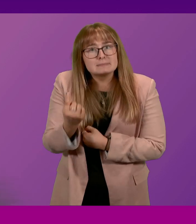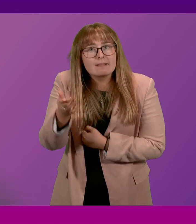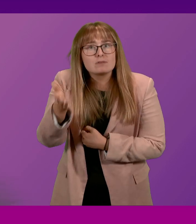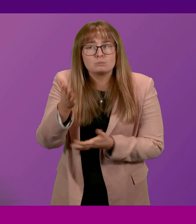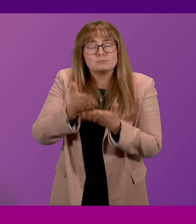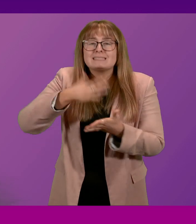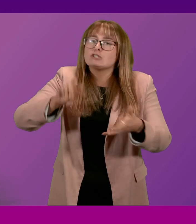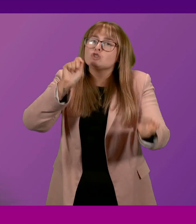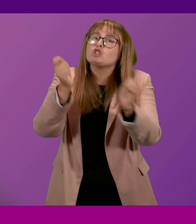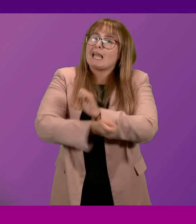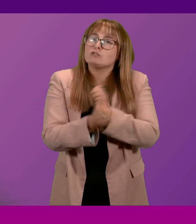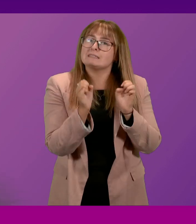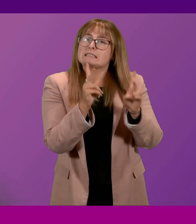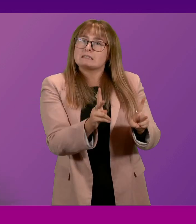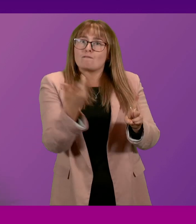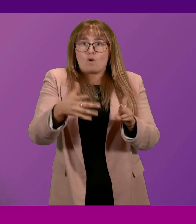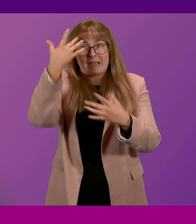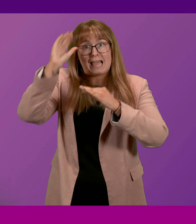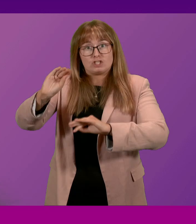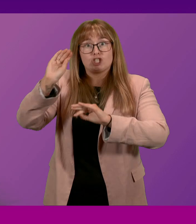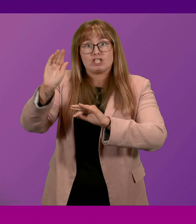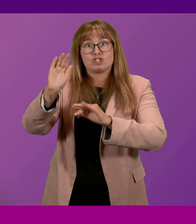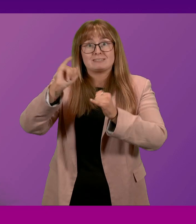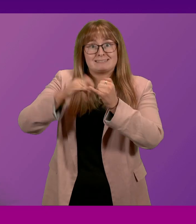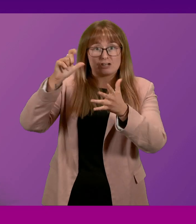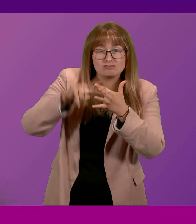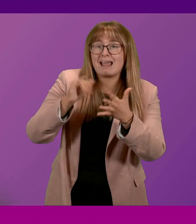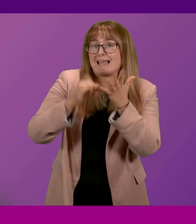change of direction from the Cabinet Secretary for Education and Skills and from this SNP Government?